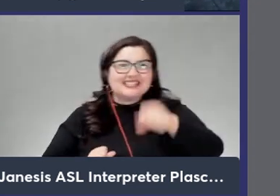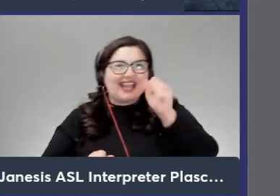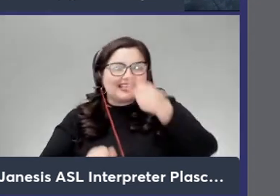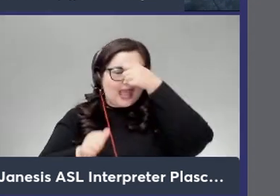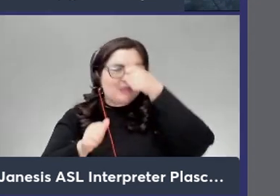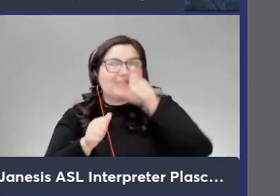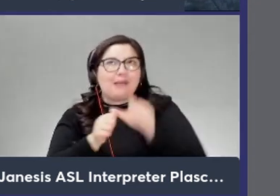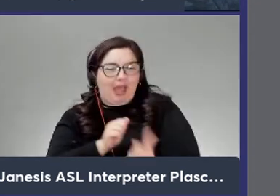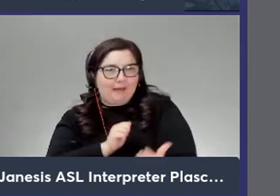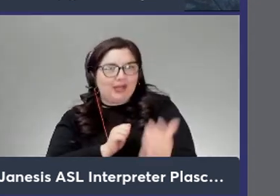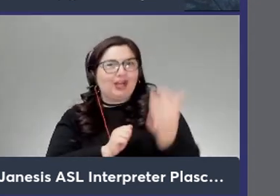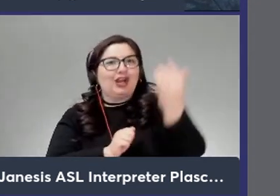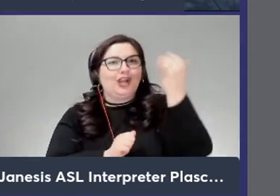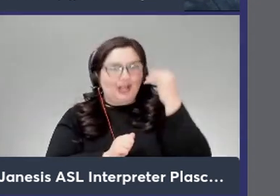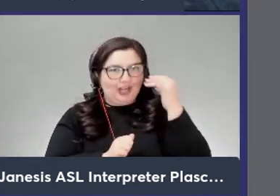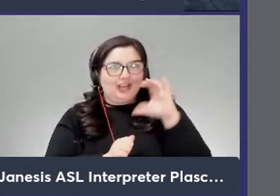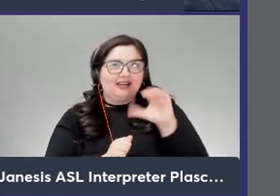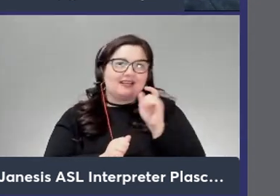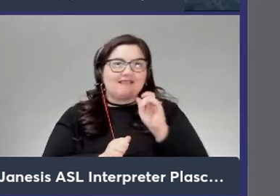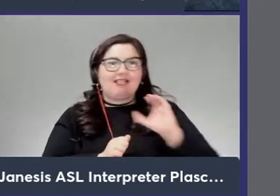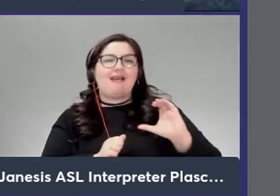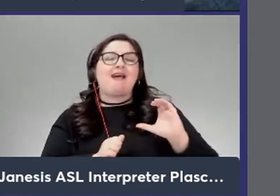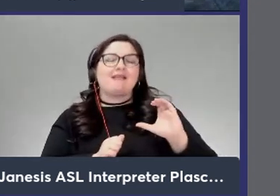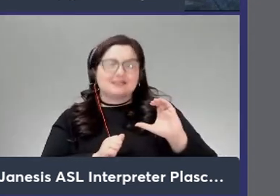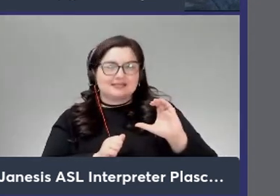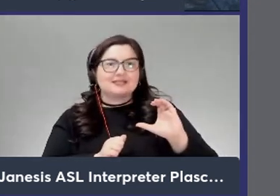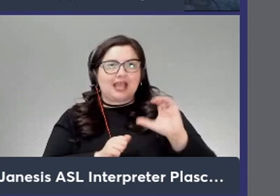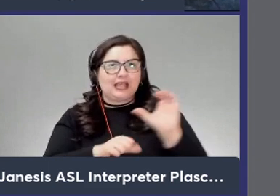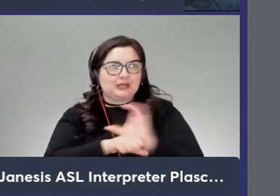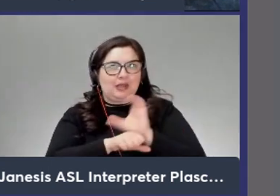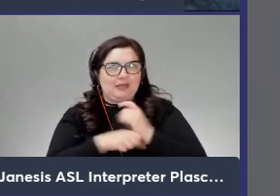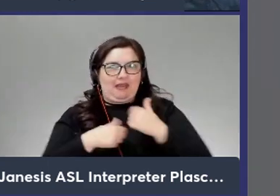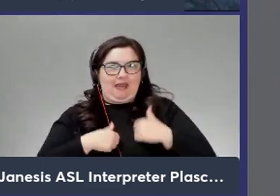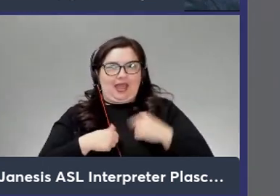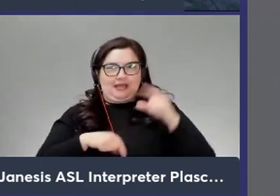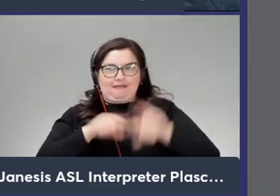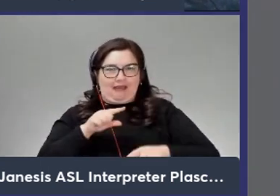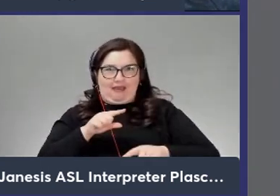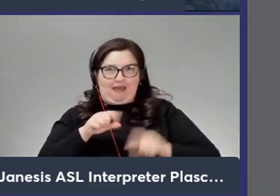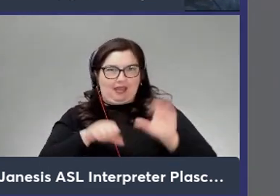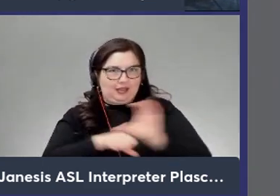if I didn't have access to a computer, I couldn't be a computer scientist, you know.